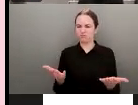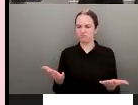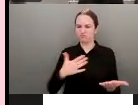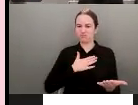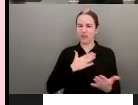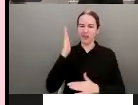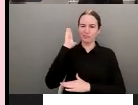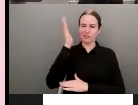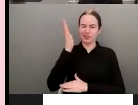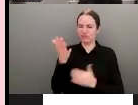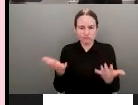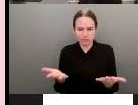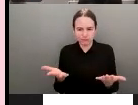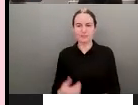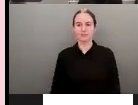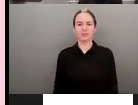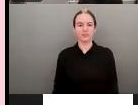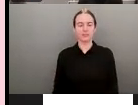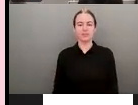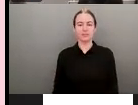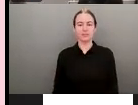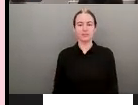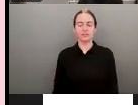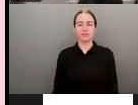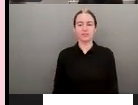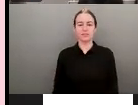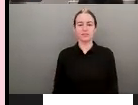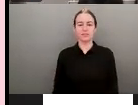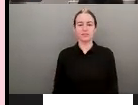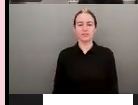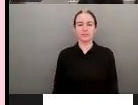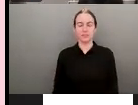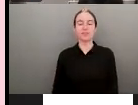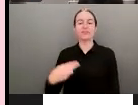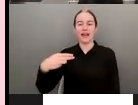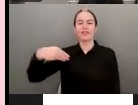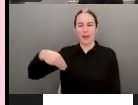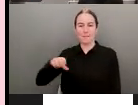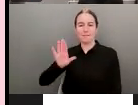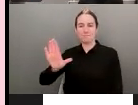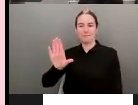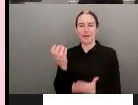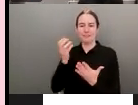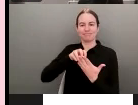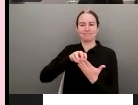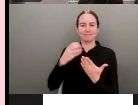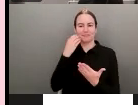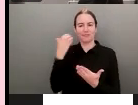I am testing a H&M application, which I will explore for